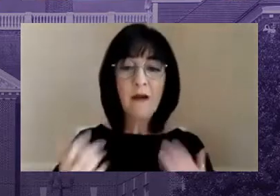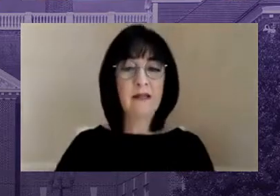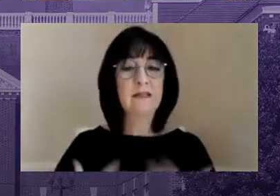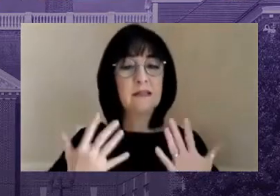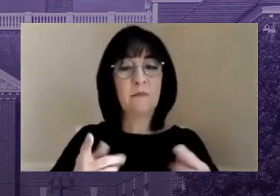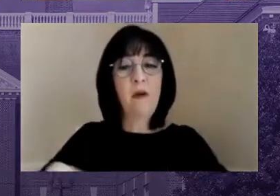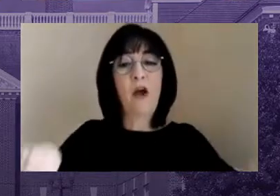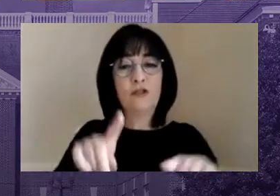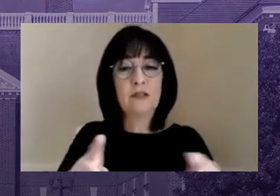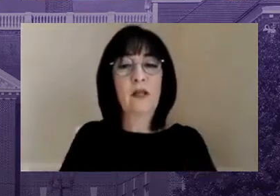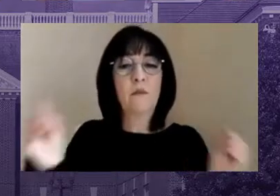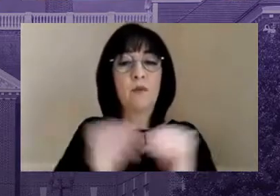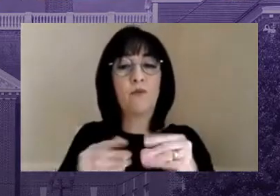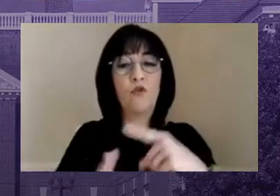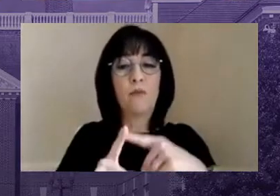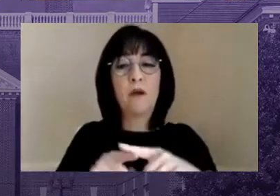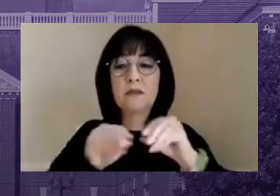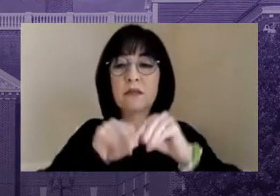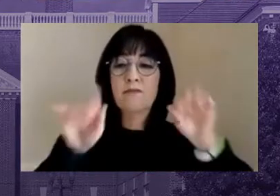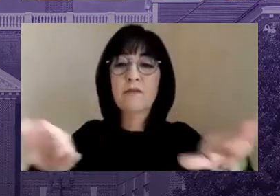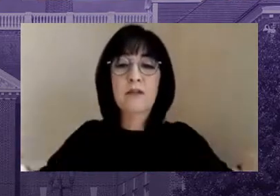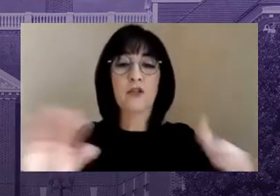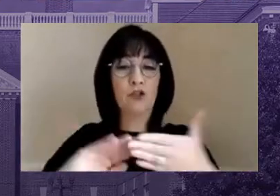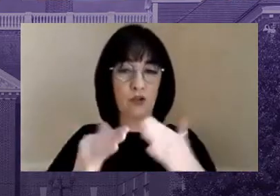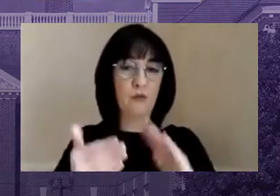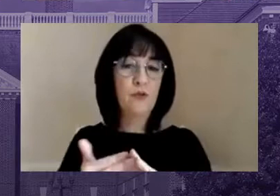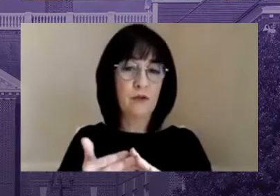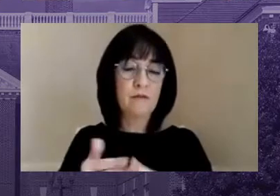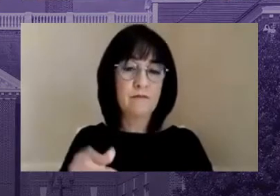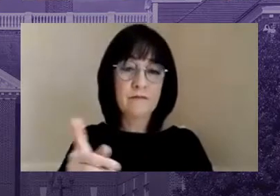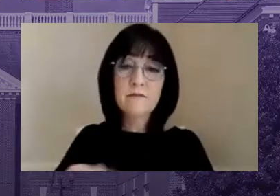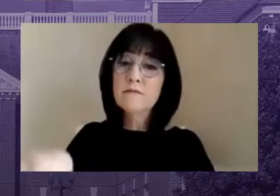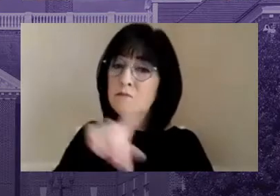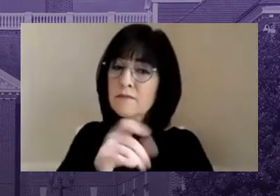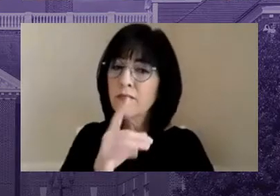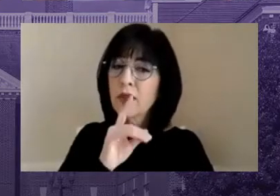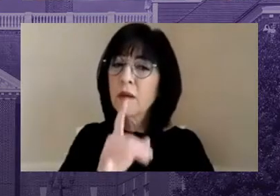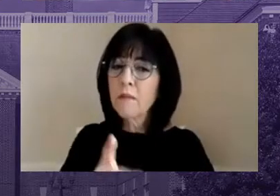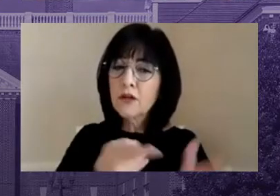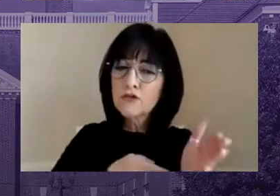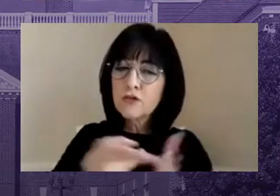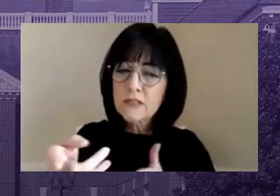also always make sure everyone has integrity. Leaders never take advantage of the fact that if